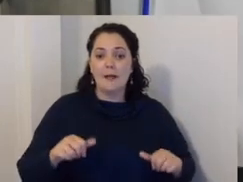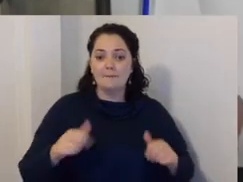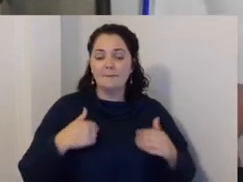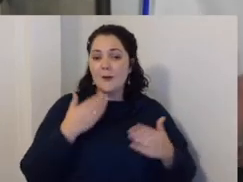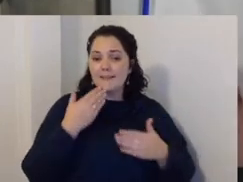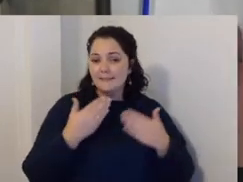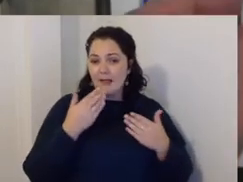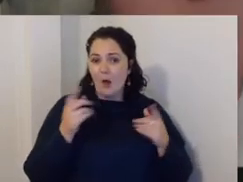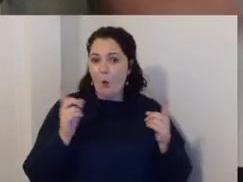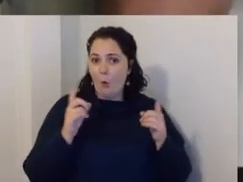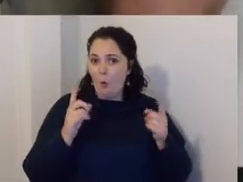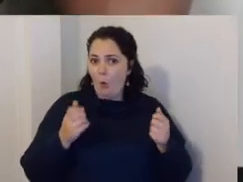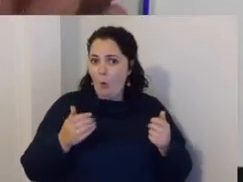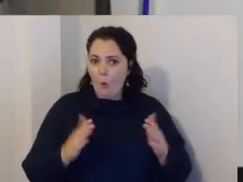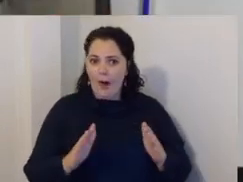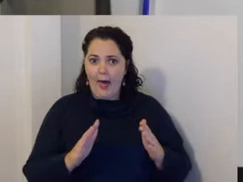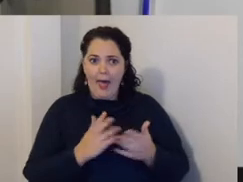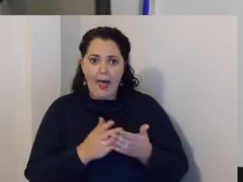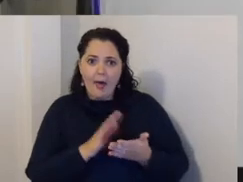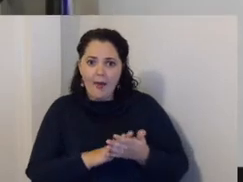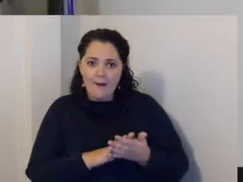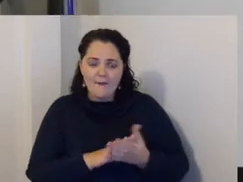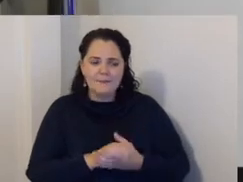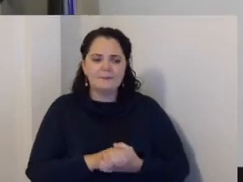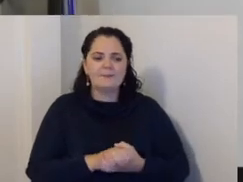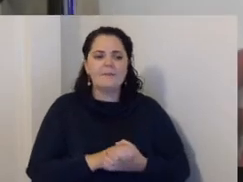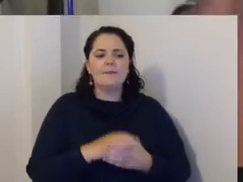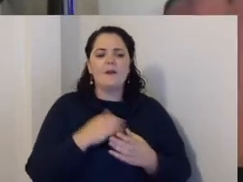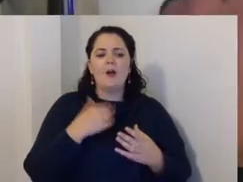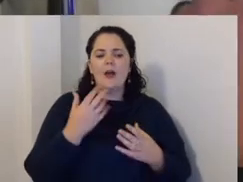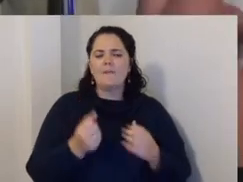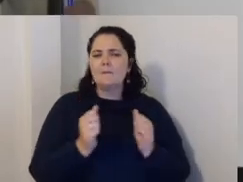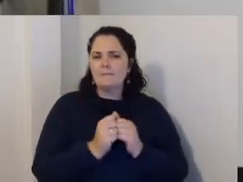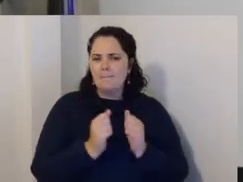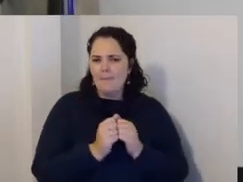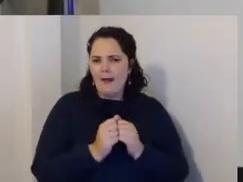I have two different types of paper. One of them is best for graphite, the other is best for charcoal.